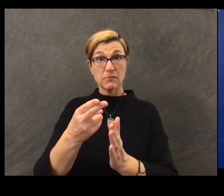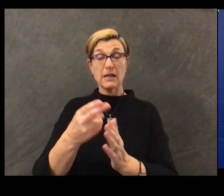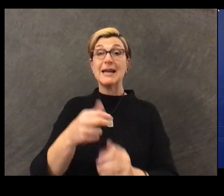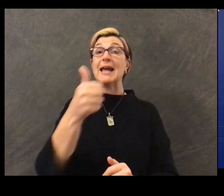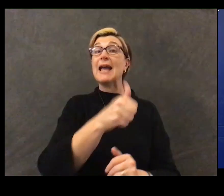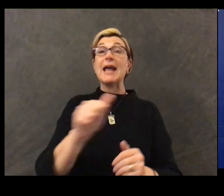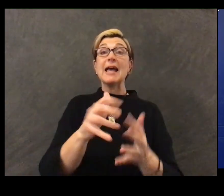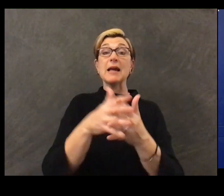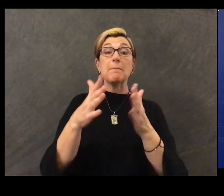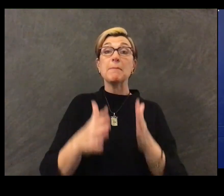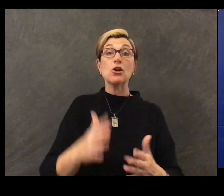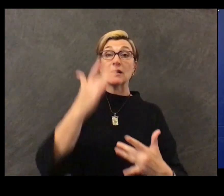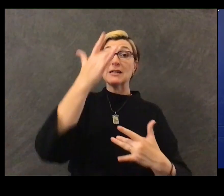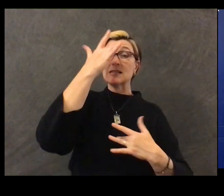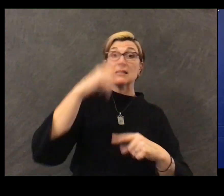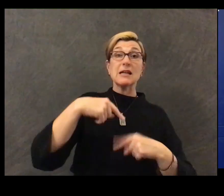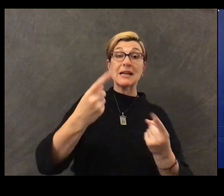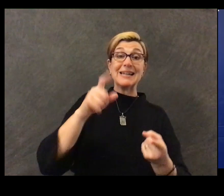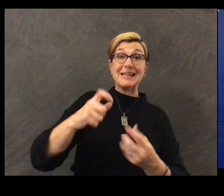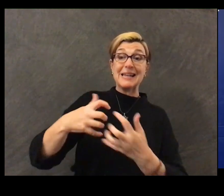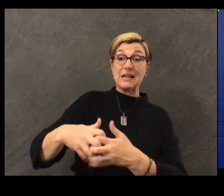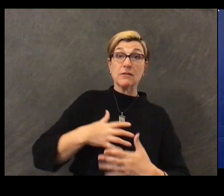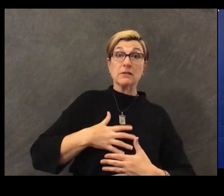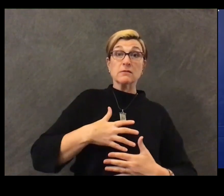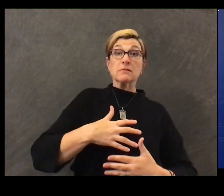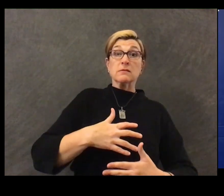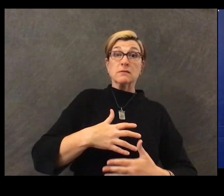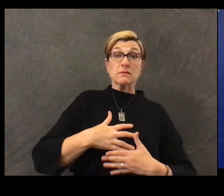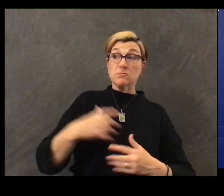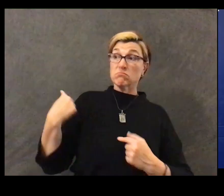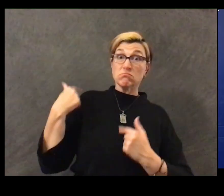States has been denied a ventilator and that's a testament to our health care